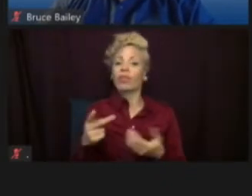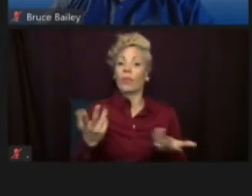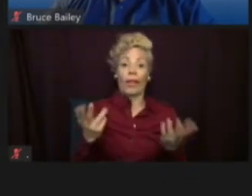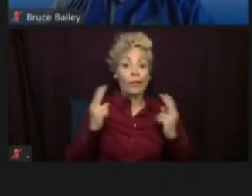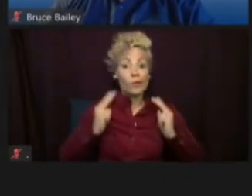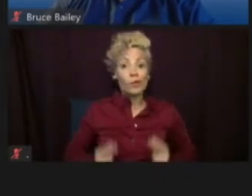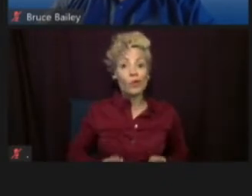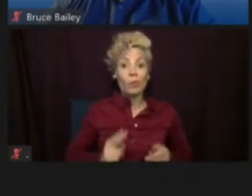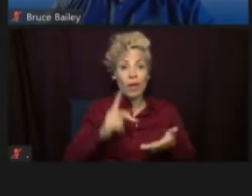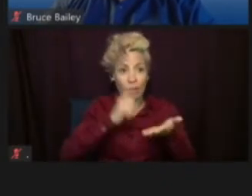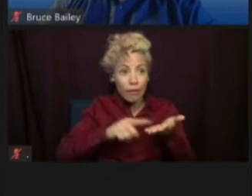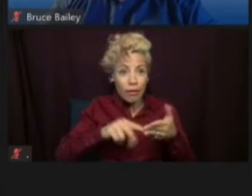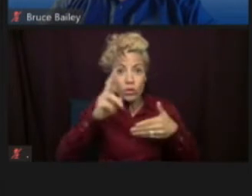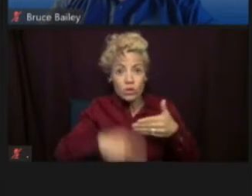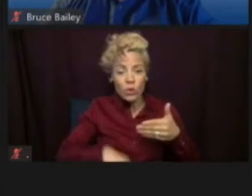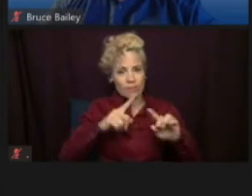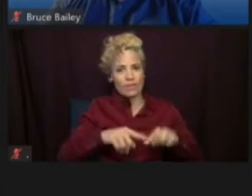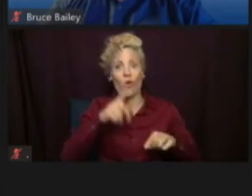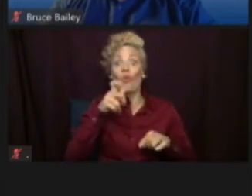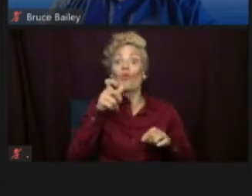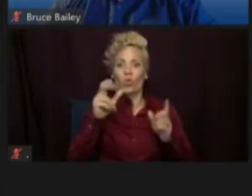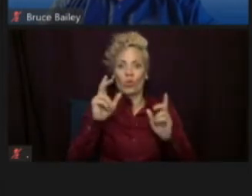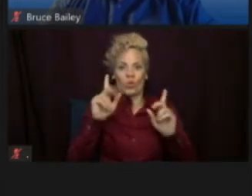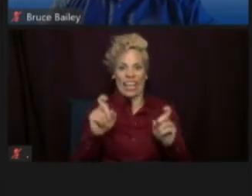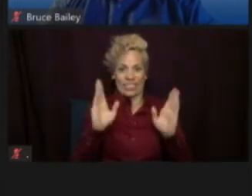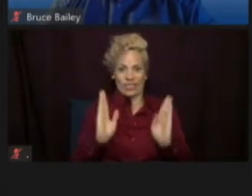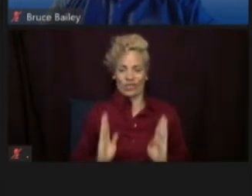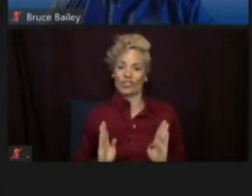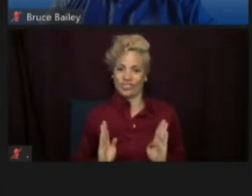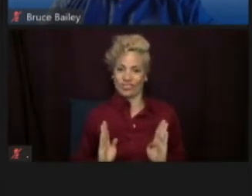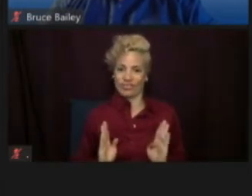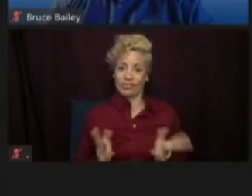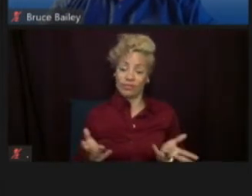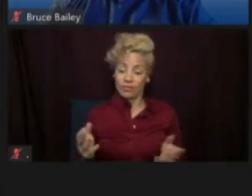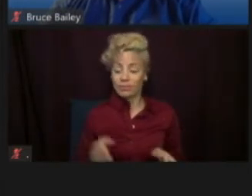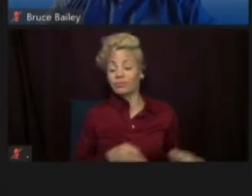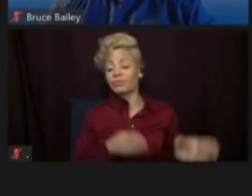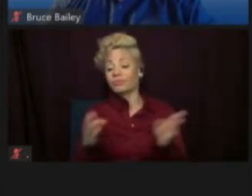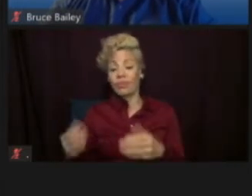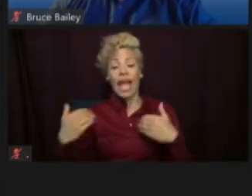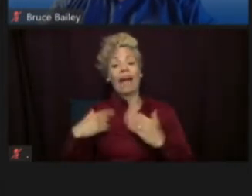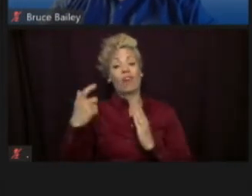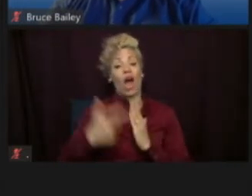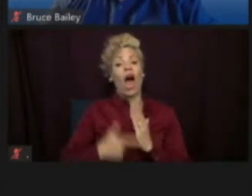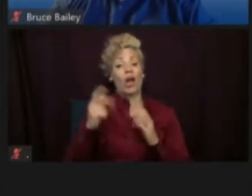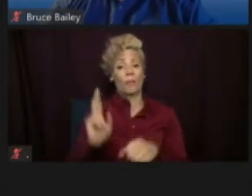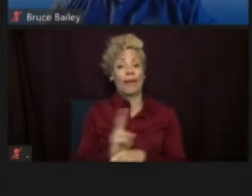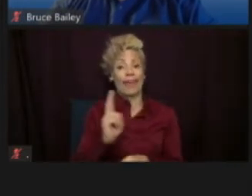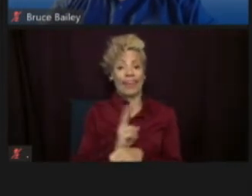There are many automated testing tools available for web testing. And each of these tools has their own rules